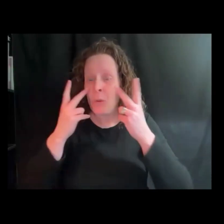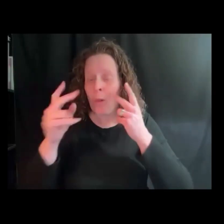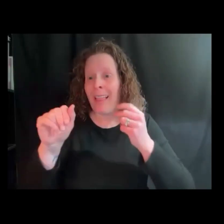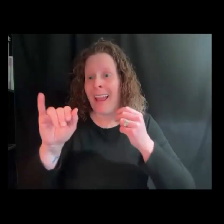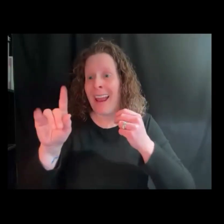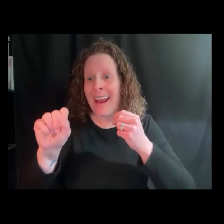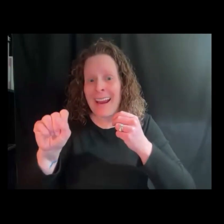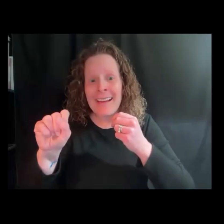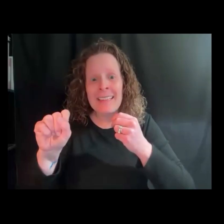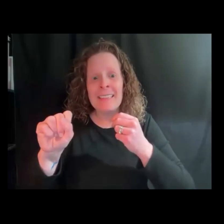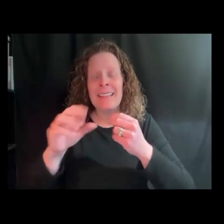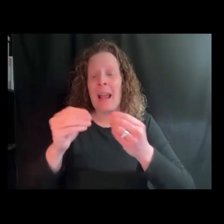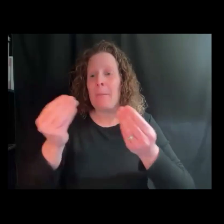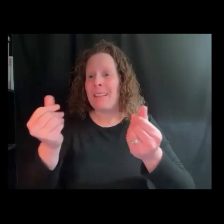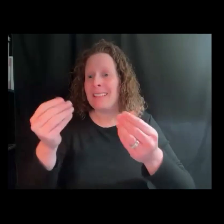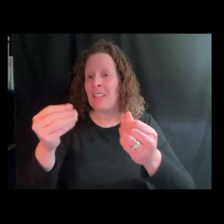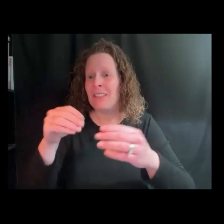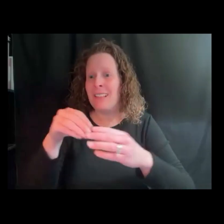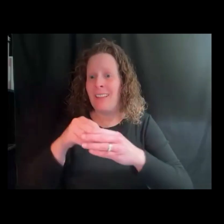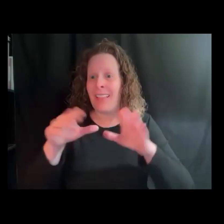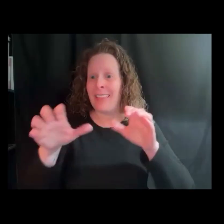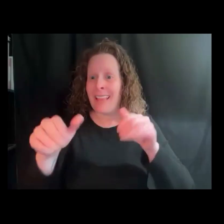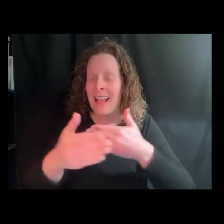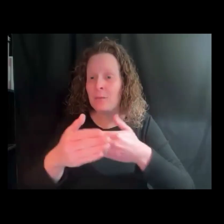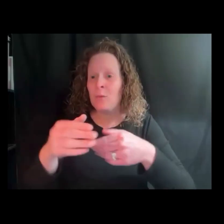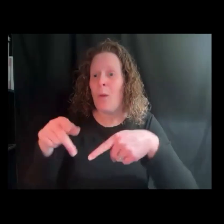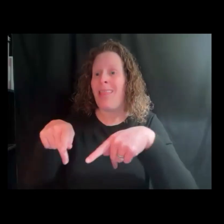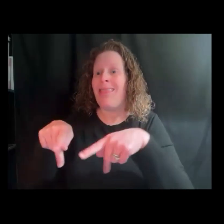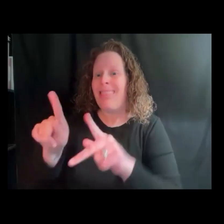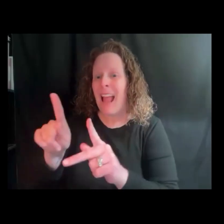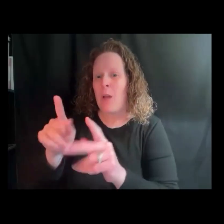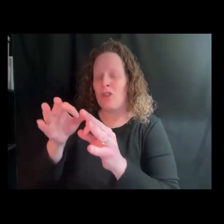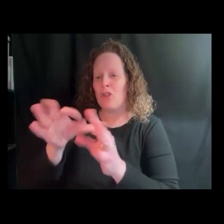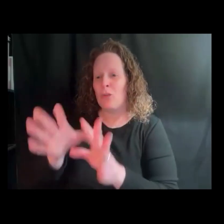Try to use as much visual aids and visual materials